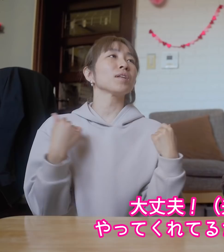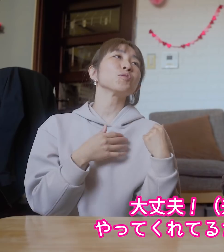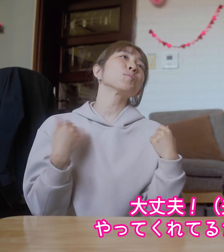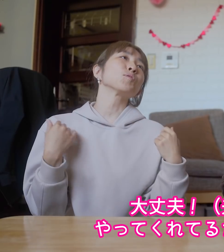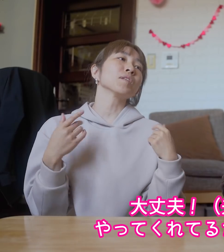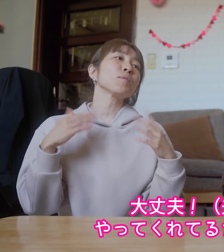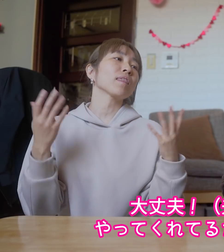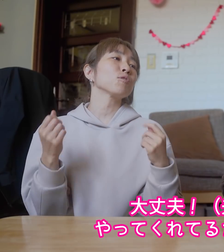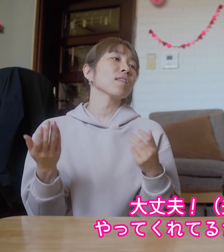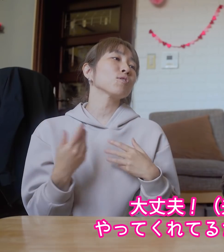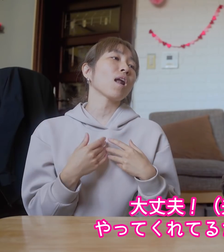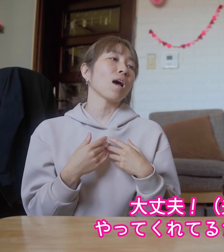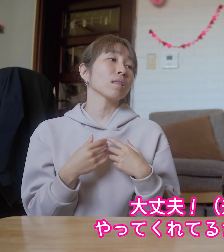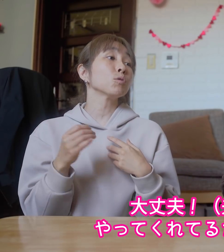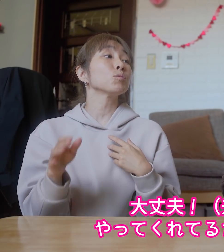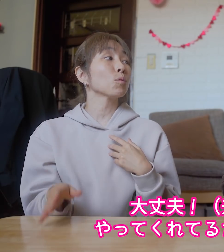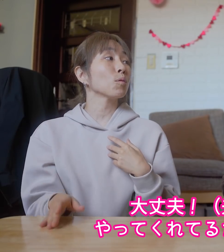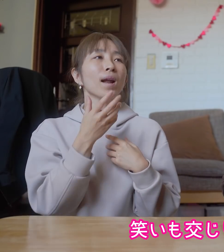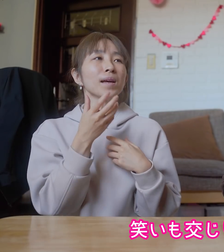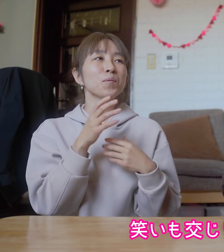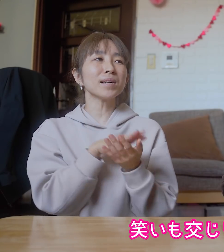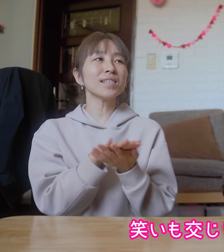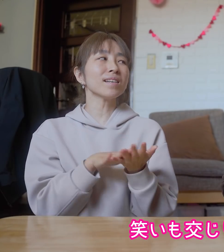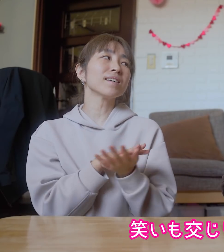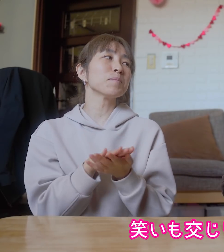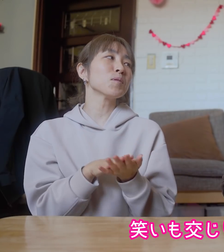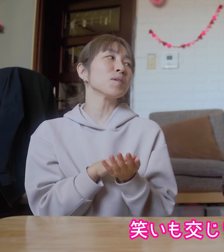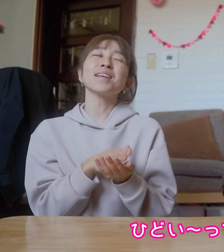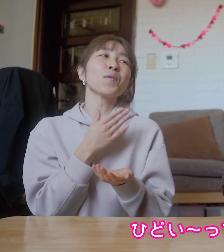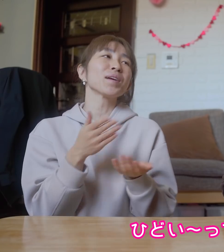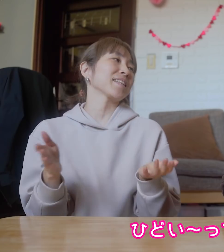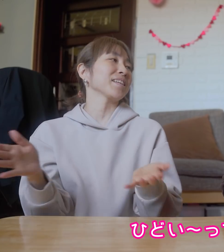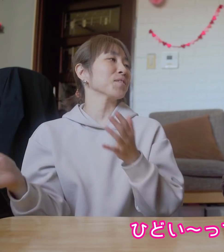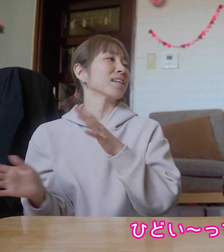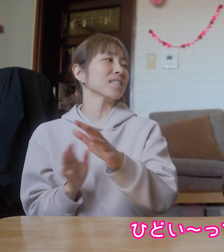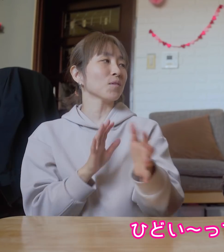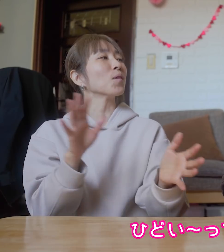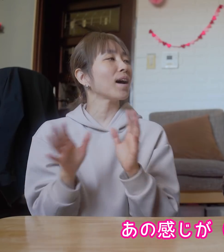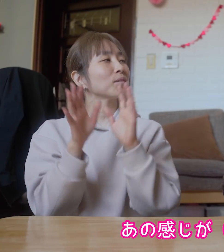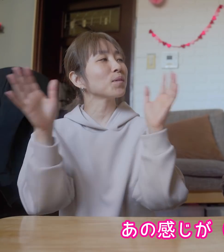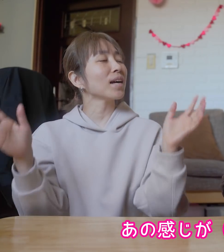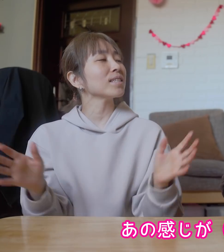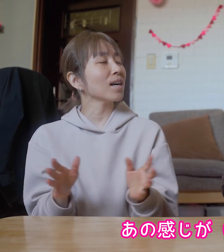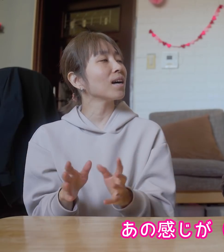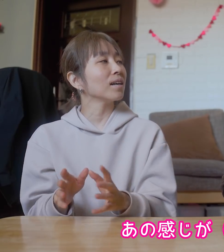(Mom)"Don't worry! My husband does everything for me." I didn't like the way it made me feel like I was terrible, even though they were laughing.